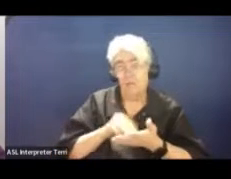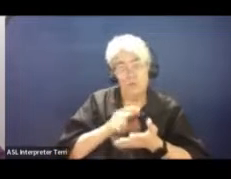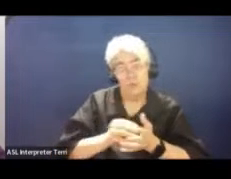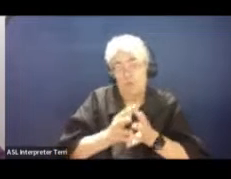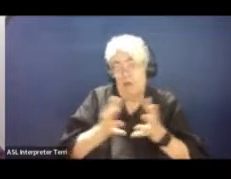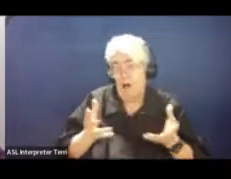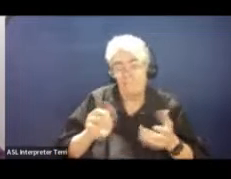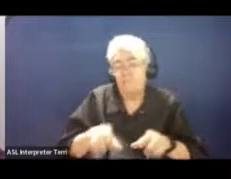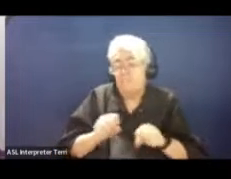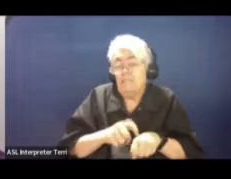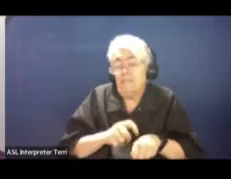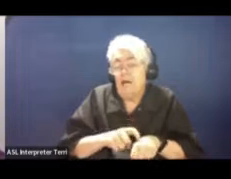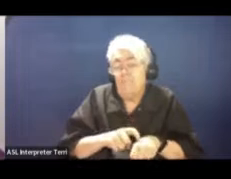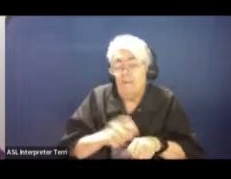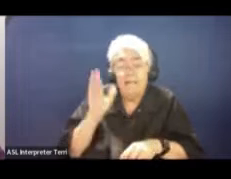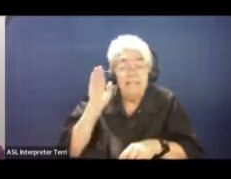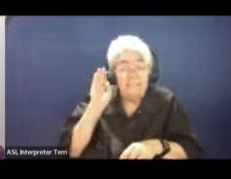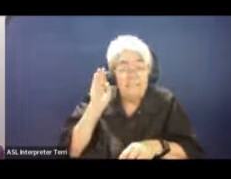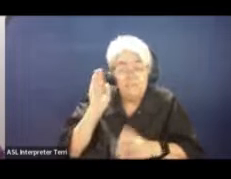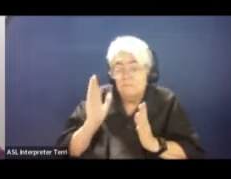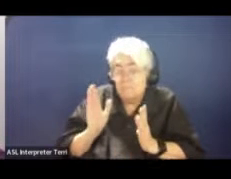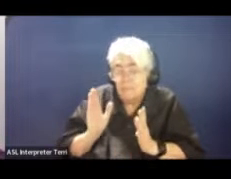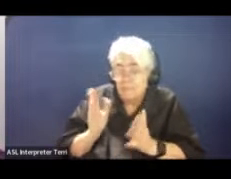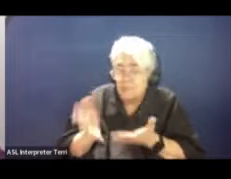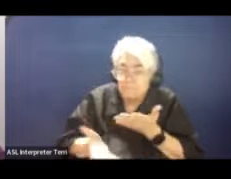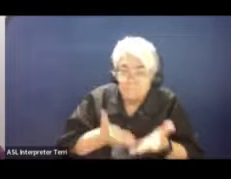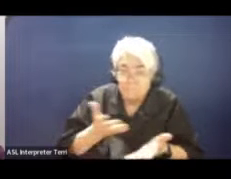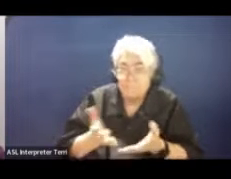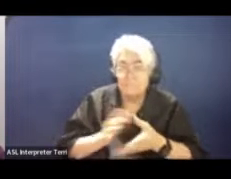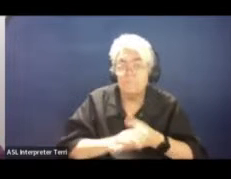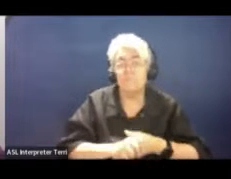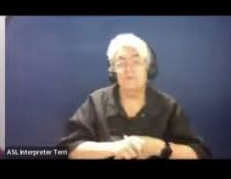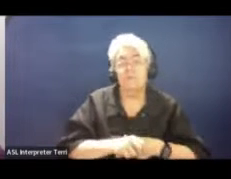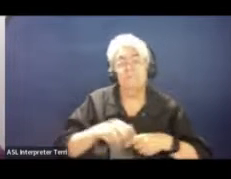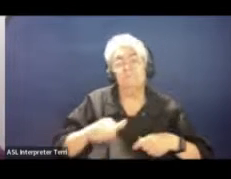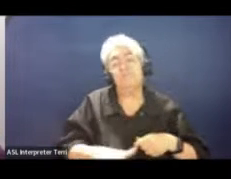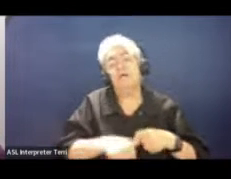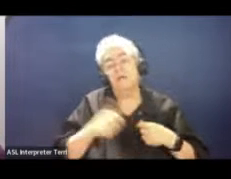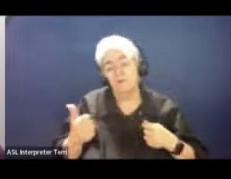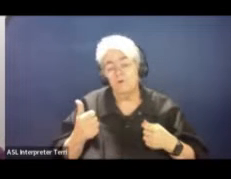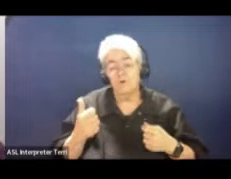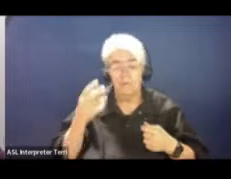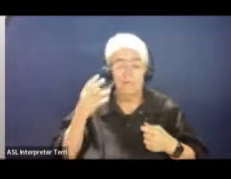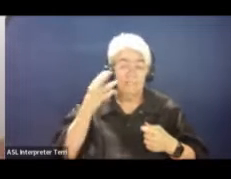time to listen. Other examples of fatigue as they're explaining, even if they're